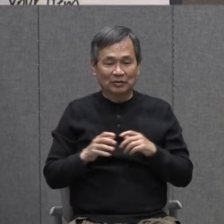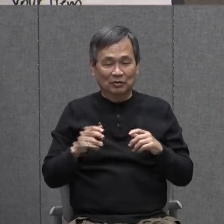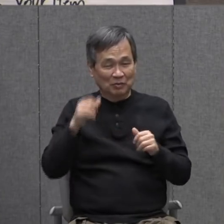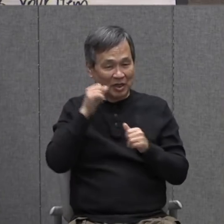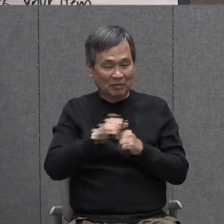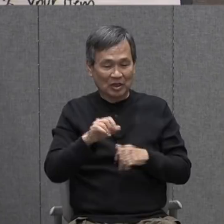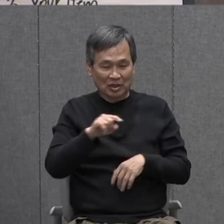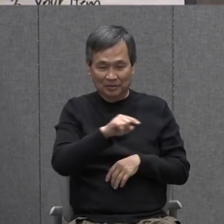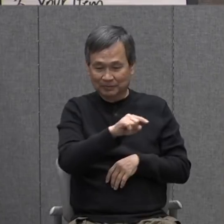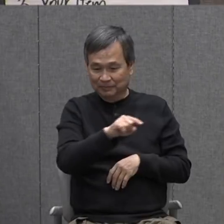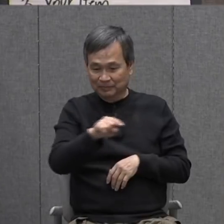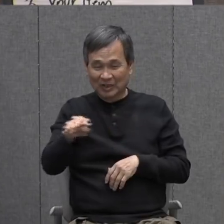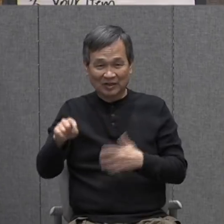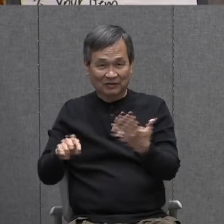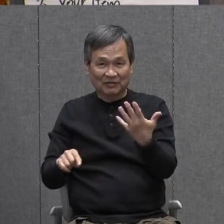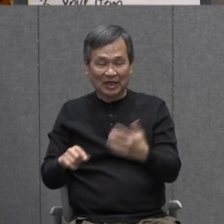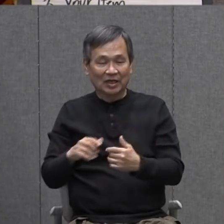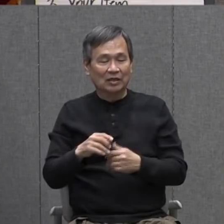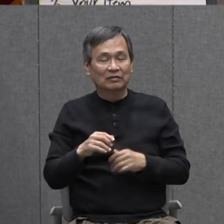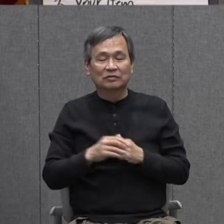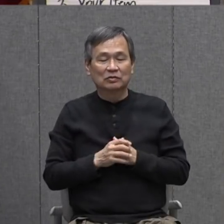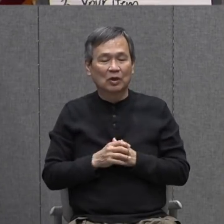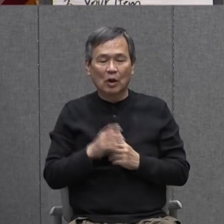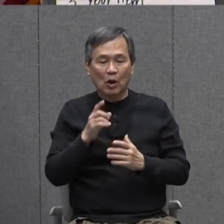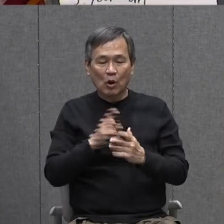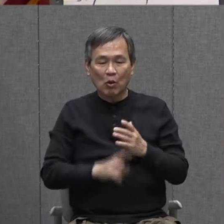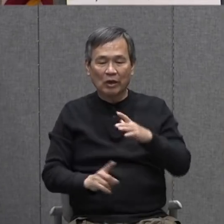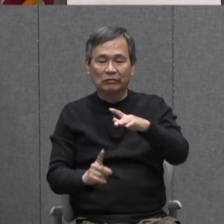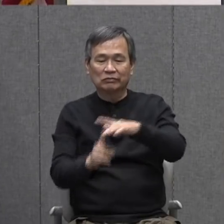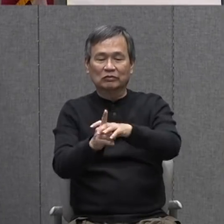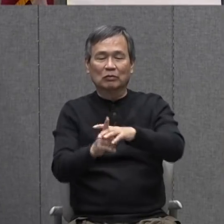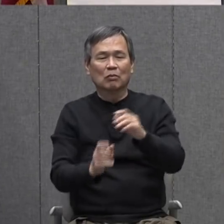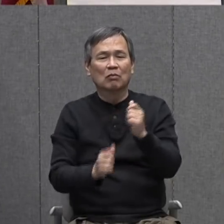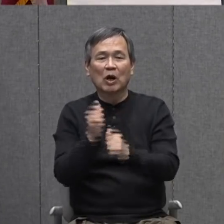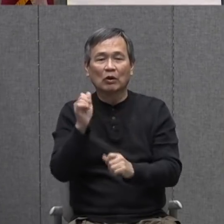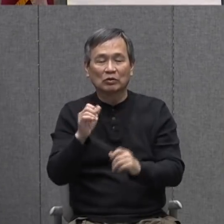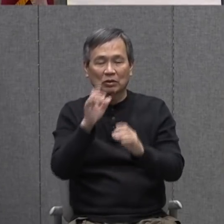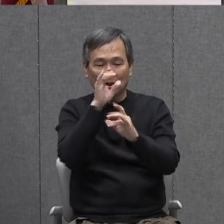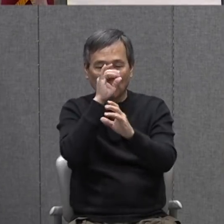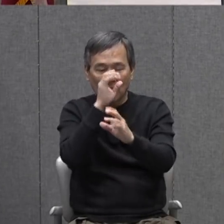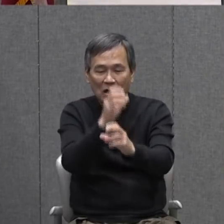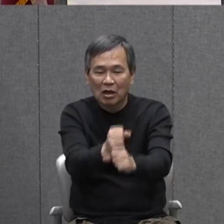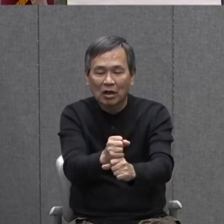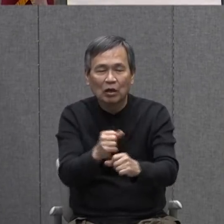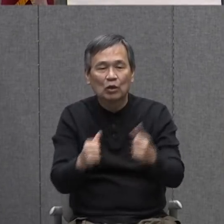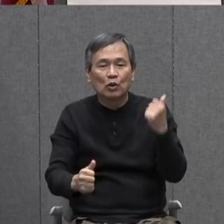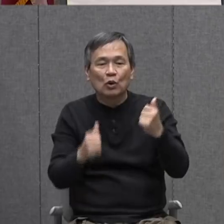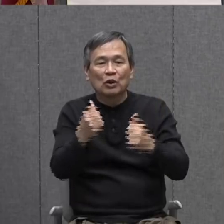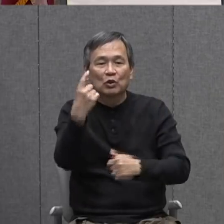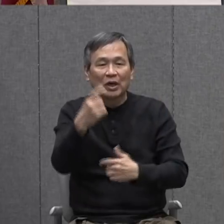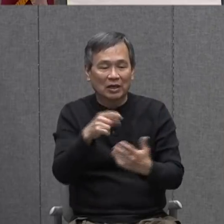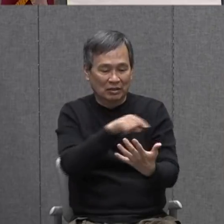and pick the one that catches your eye. Out of all these objects which one do you find most interesting right now?